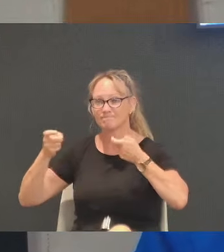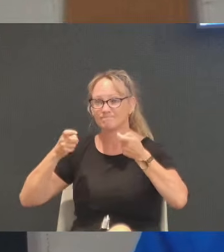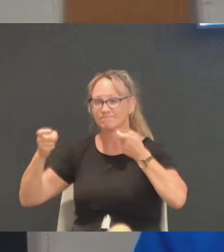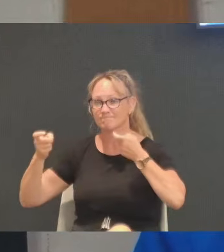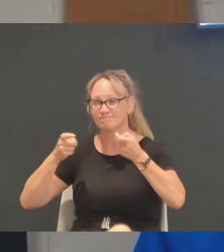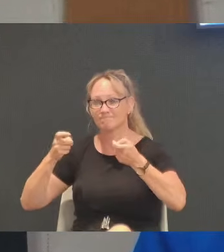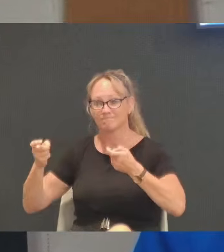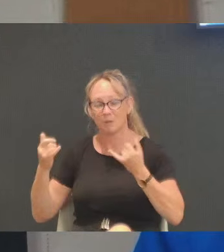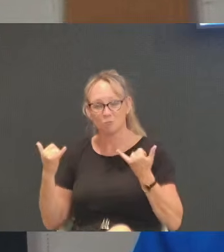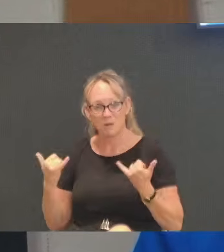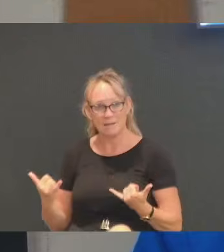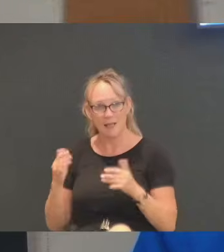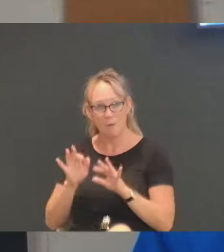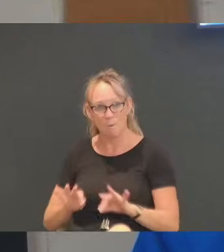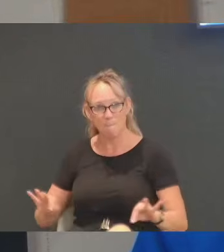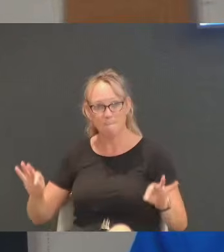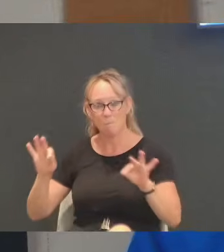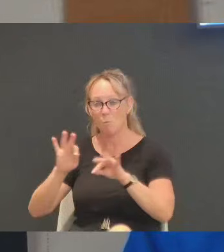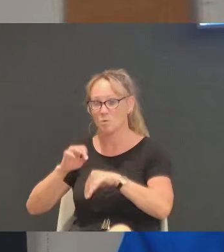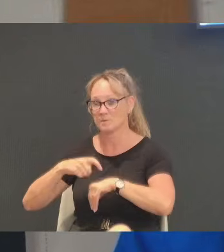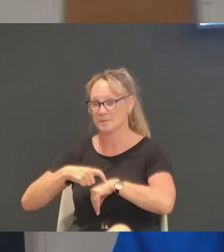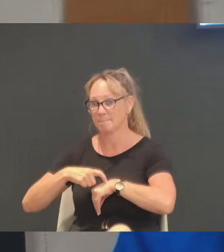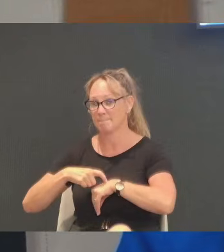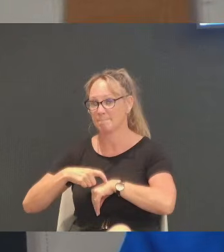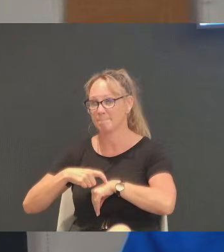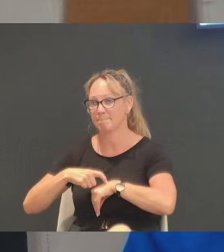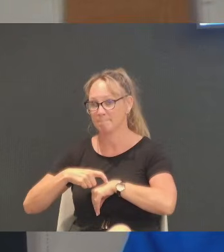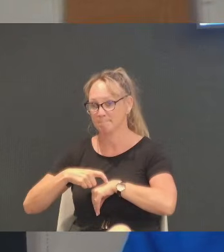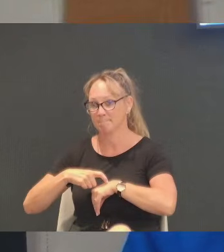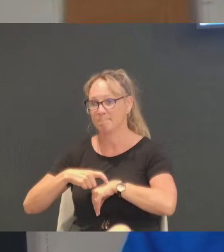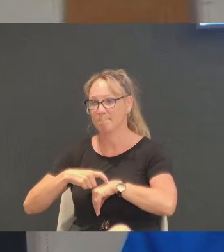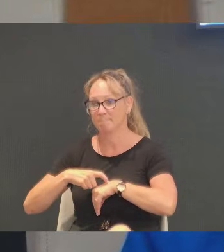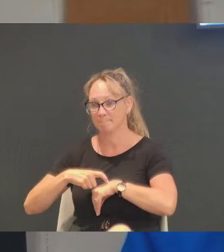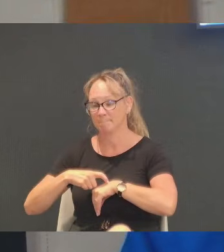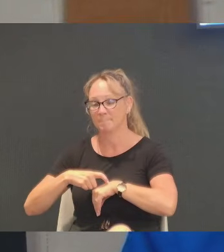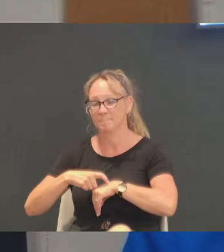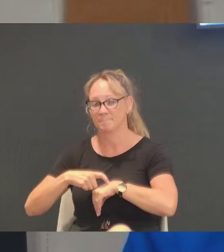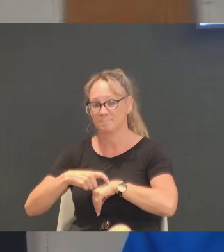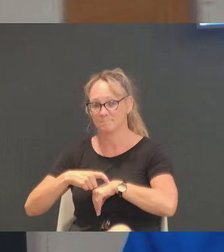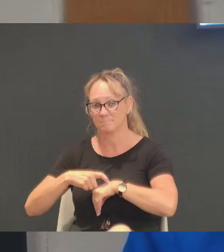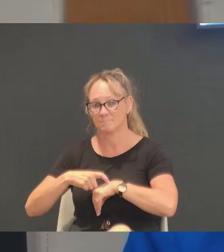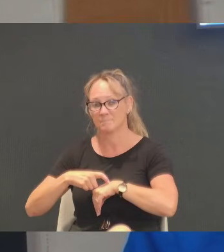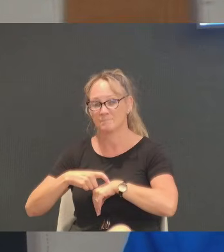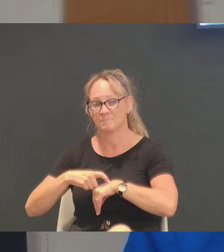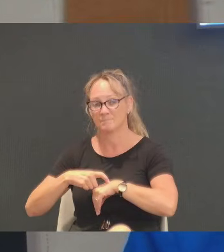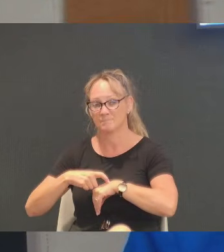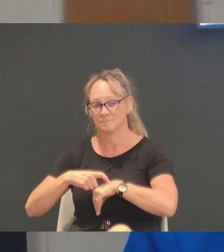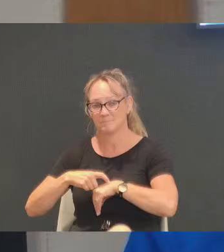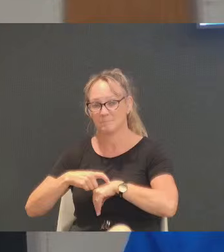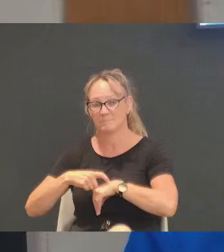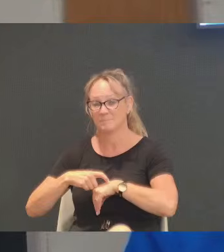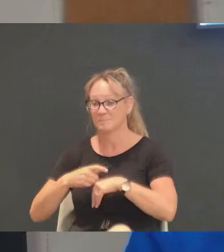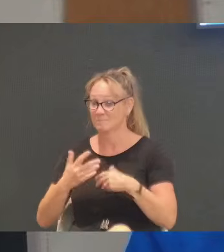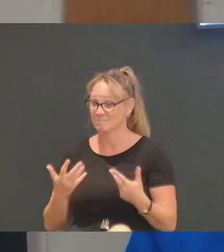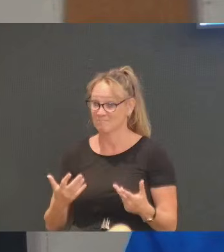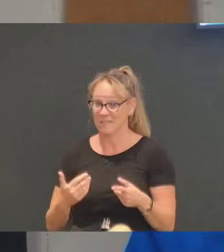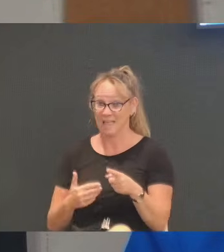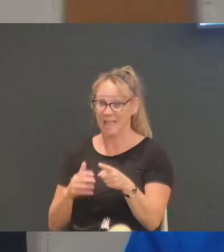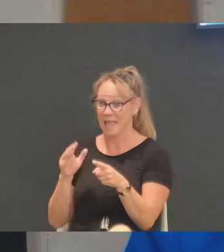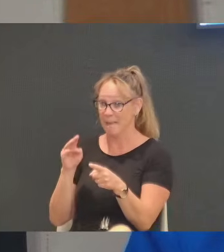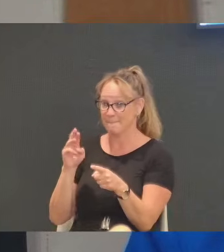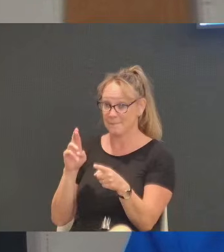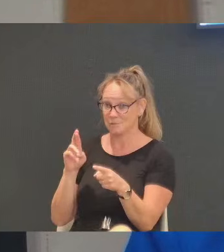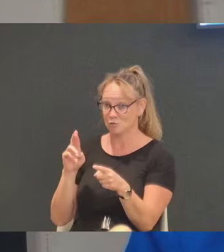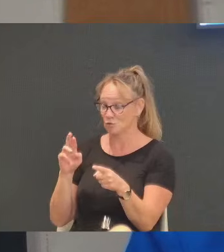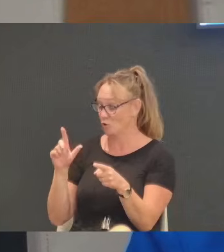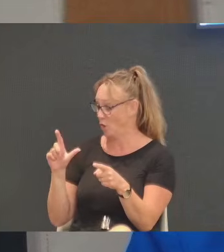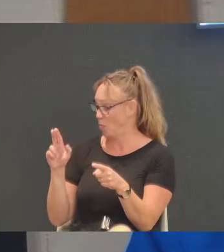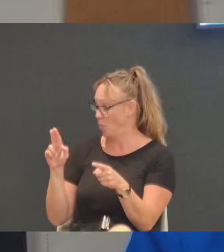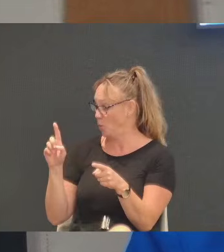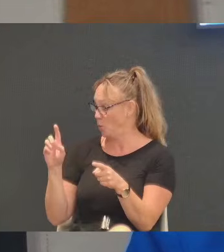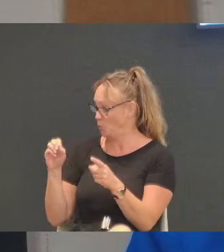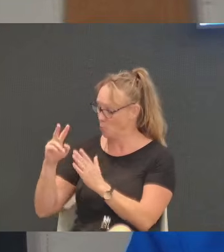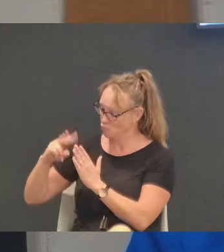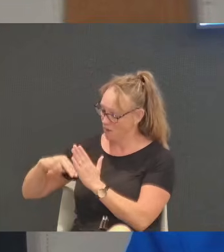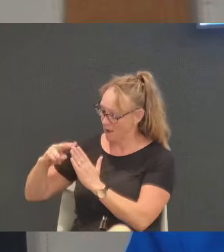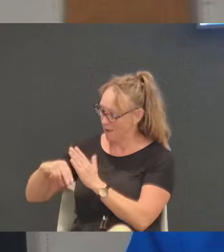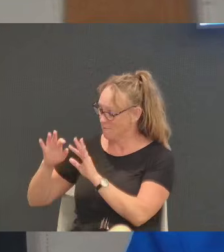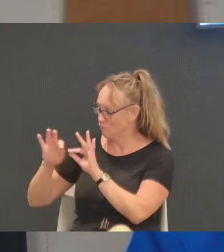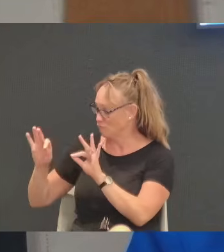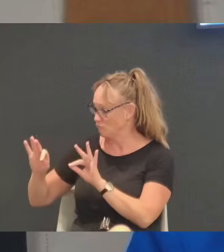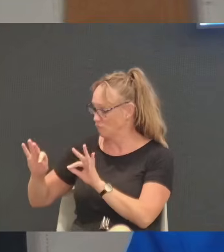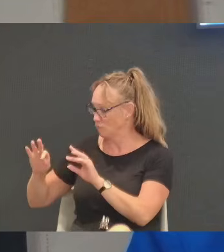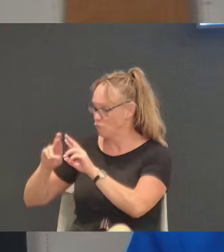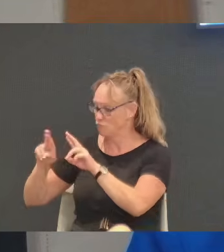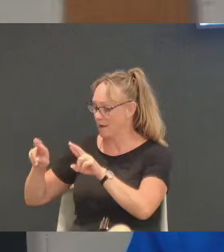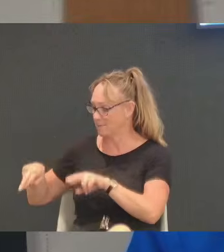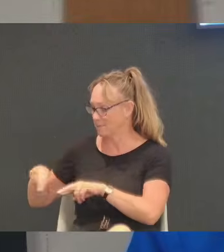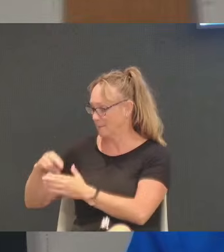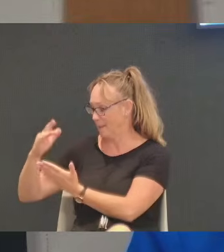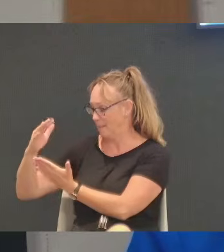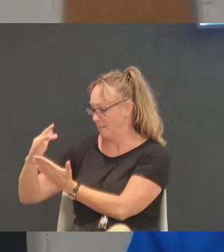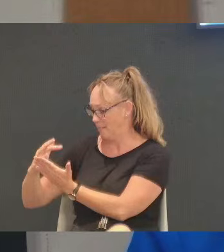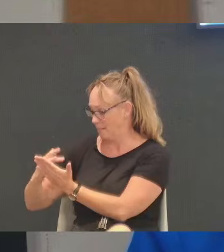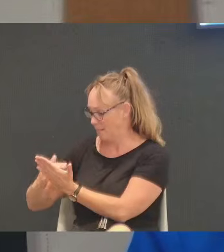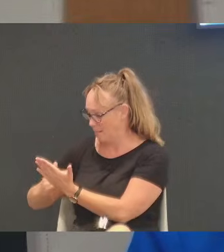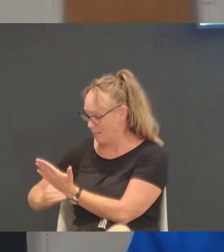our county." as as Mr. Aluott read the resume the resume and the diversity of leadership experience